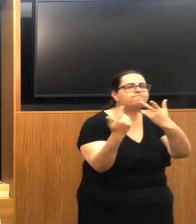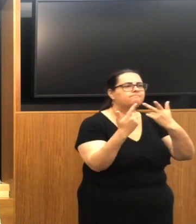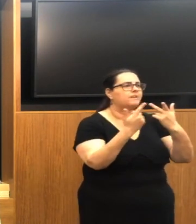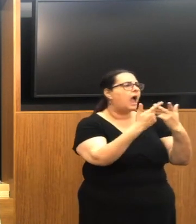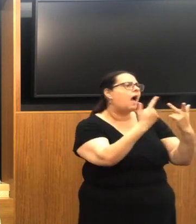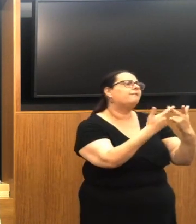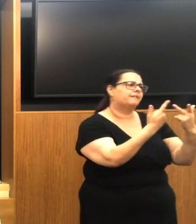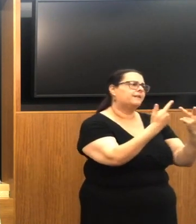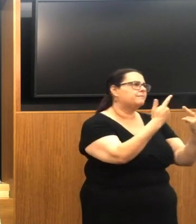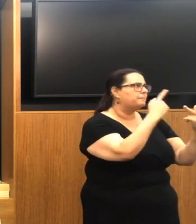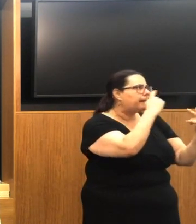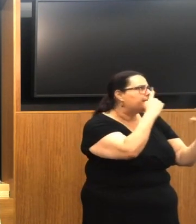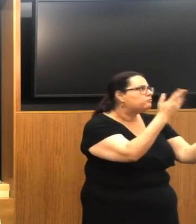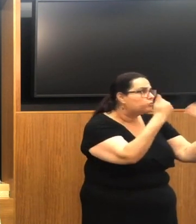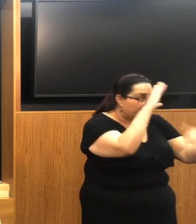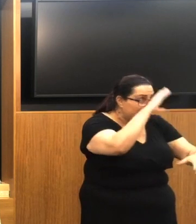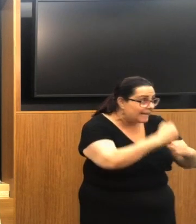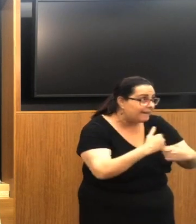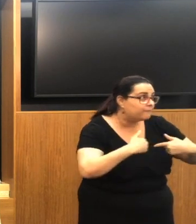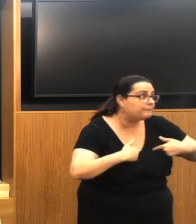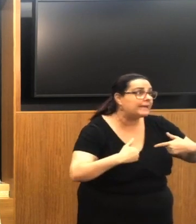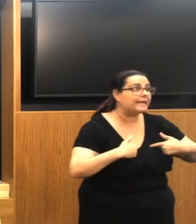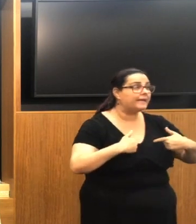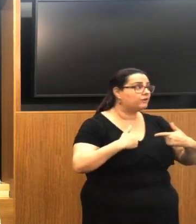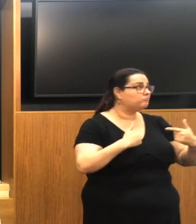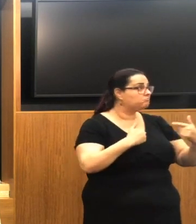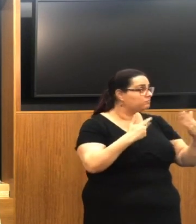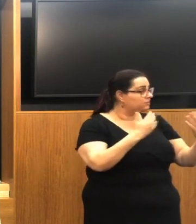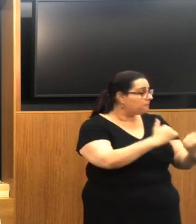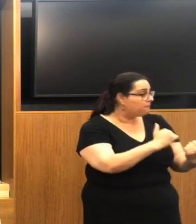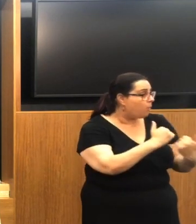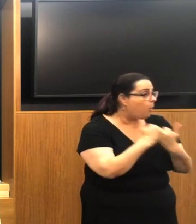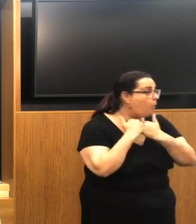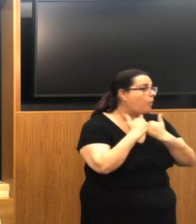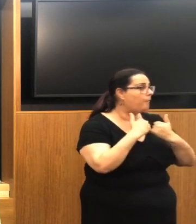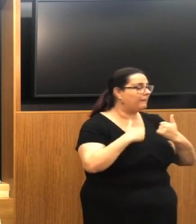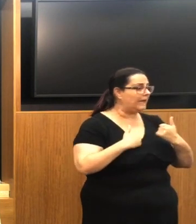and did not think that I was something to be, you know,